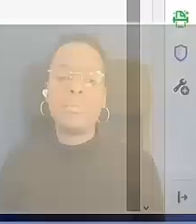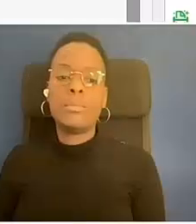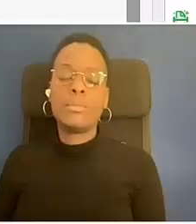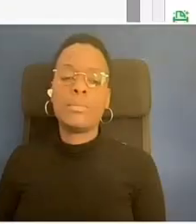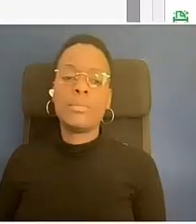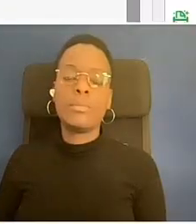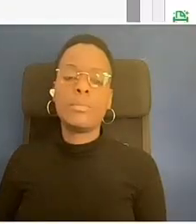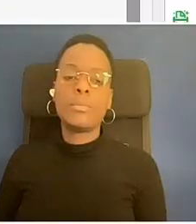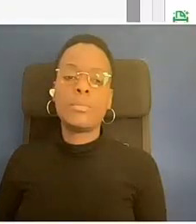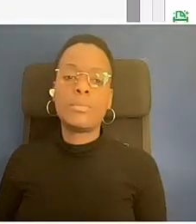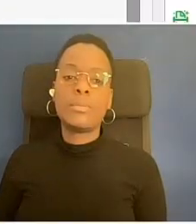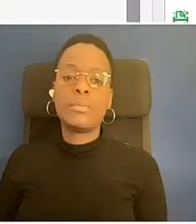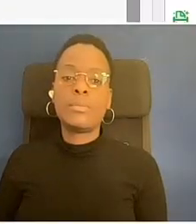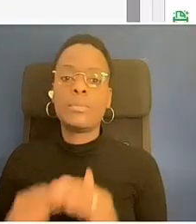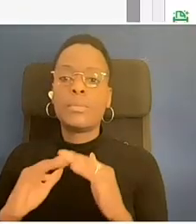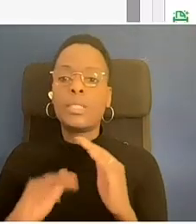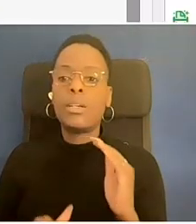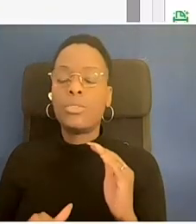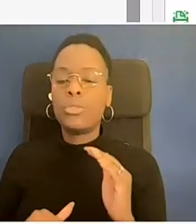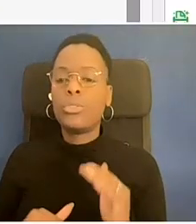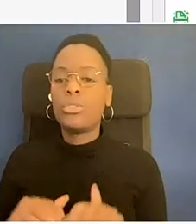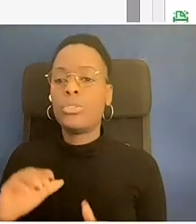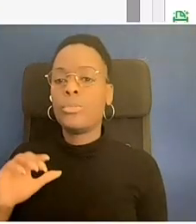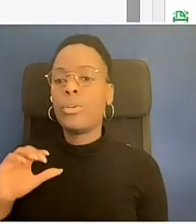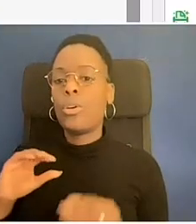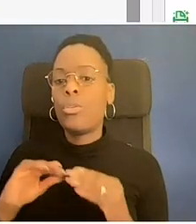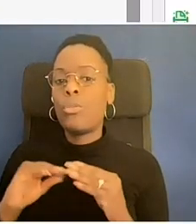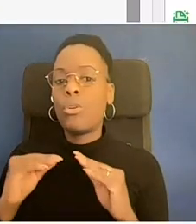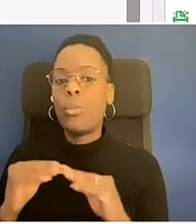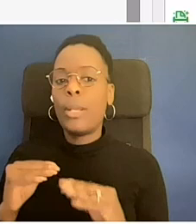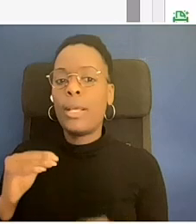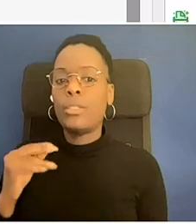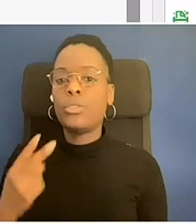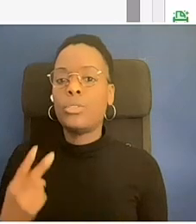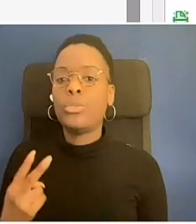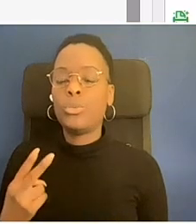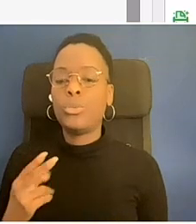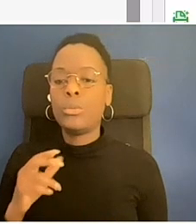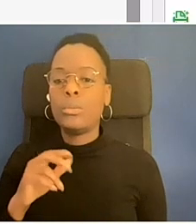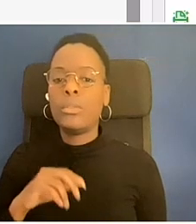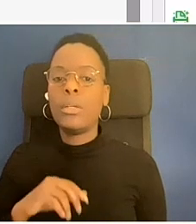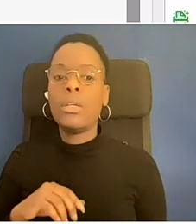romanette two, the amount incurred by the student. Could you go there? There it is. Thank you, Vanessa.